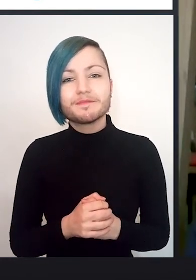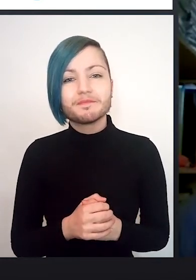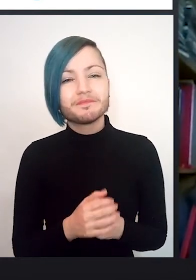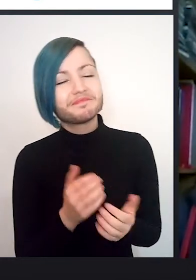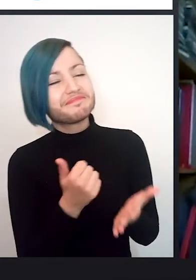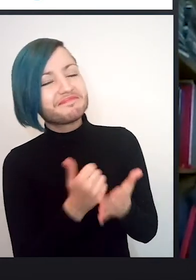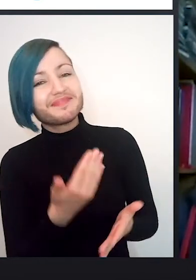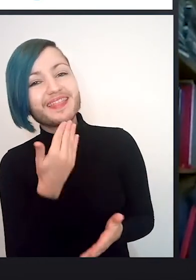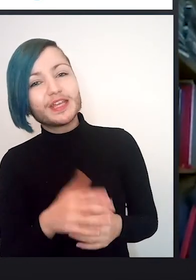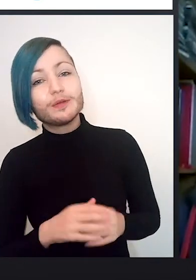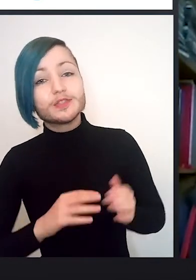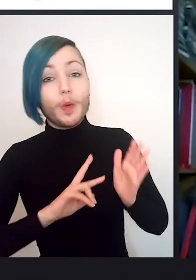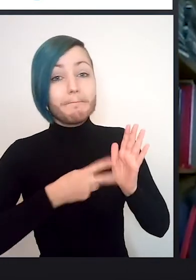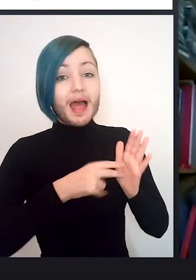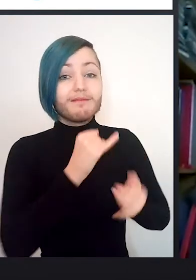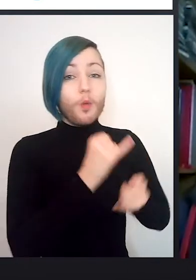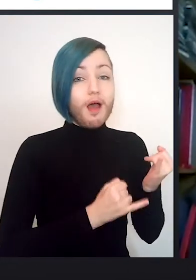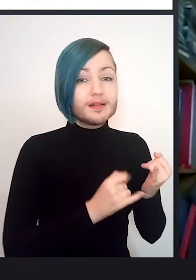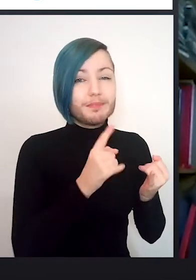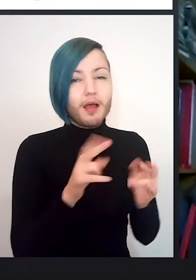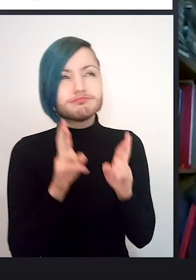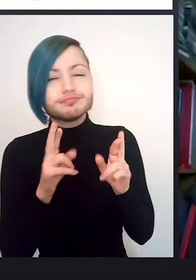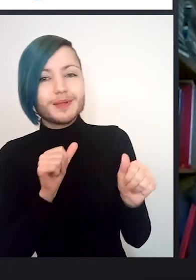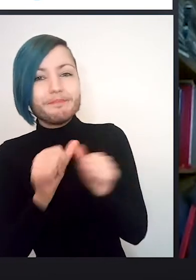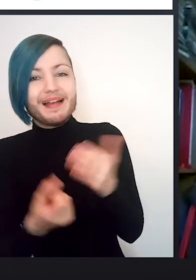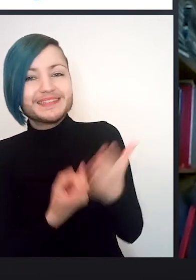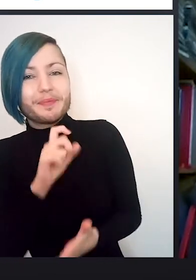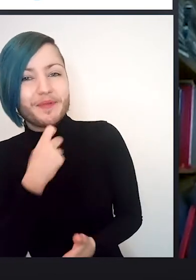Great, thank you. Plan for the worst and hope for the best as they say. Absolutely.